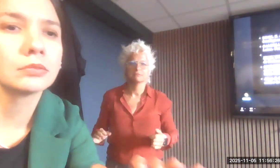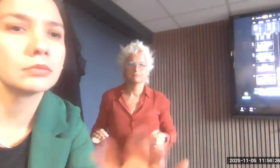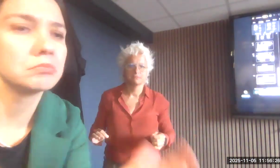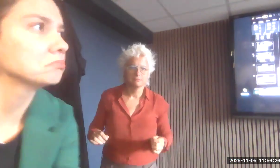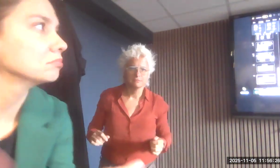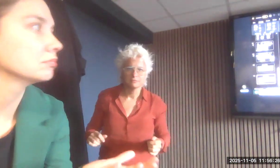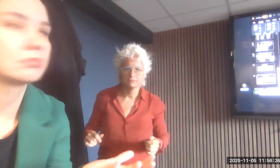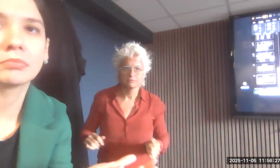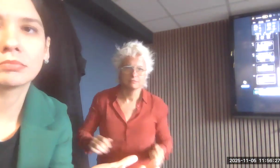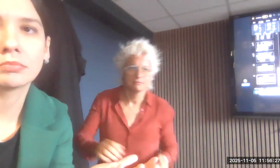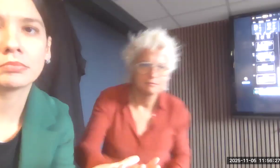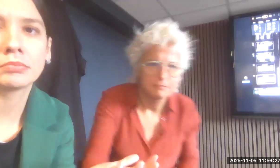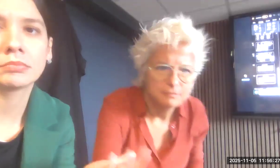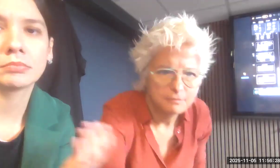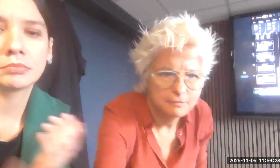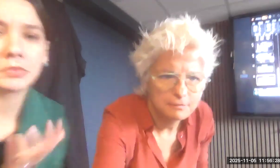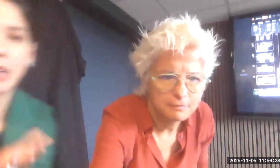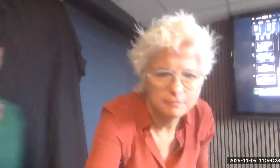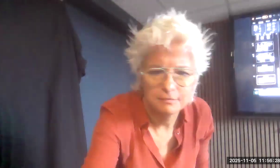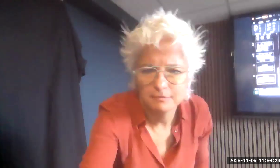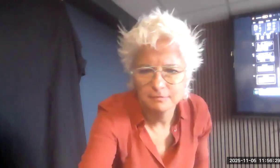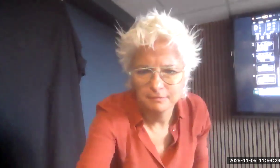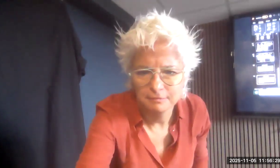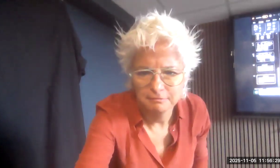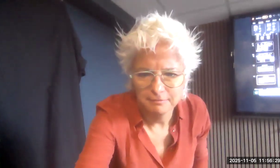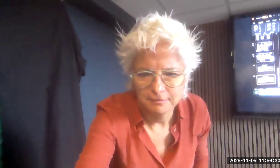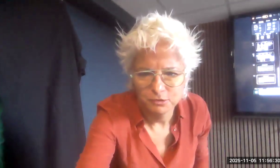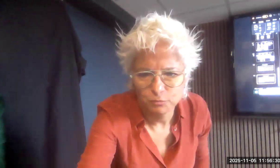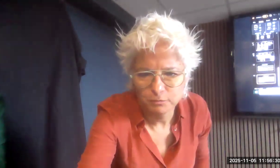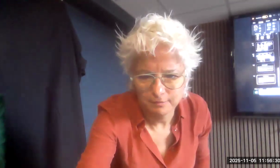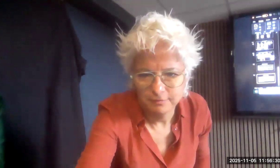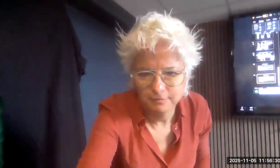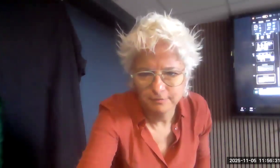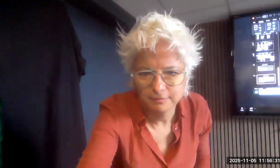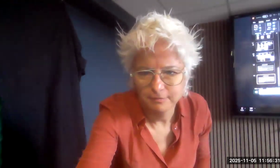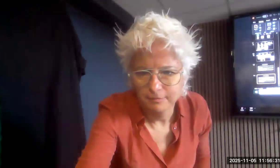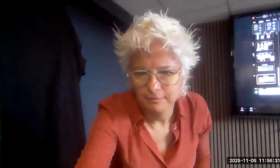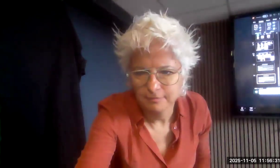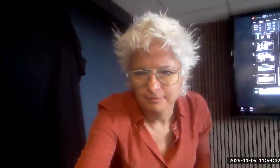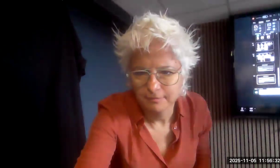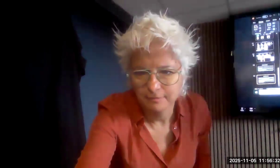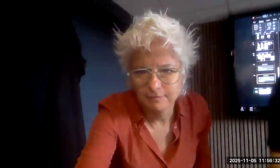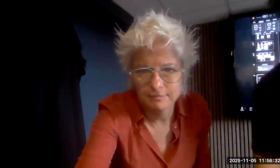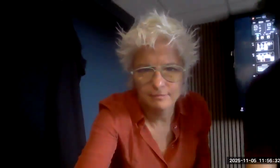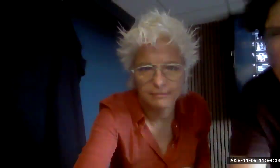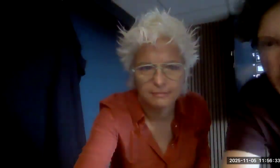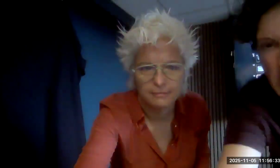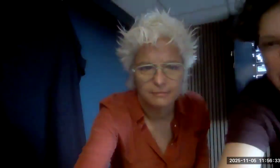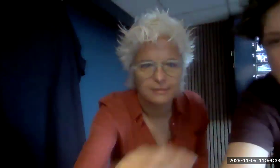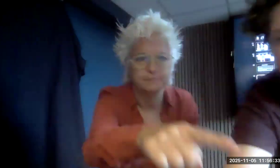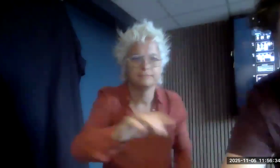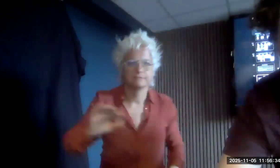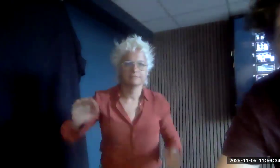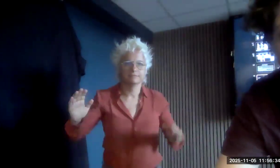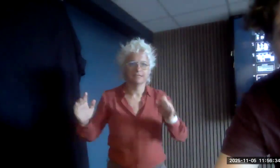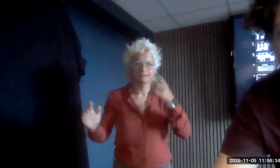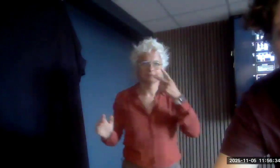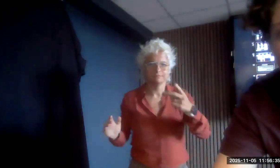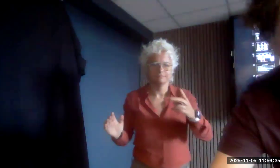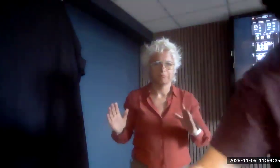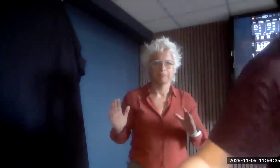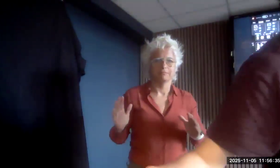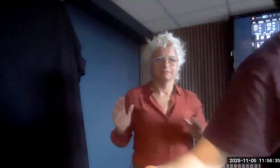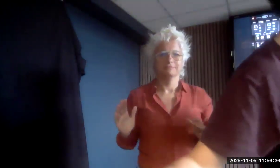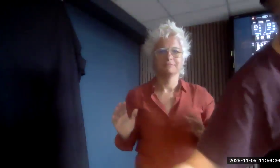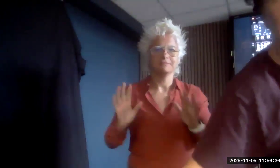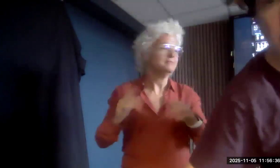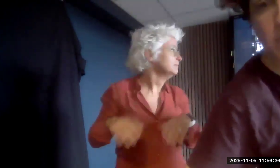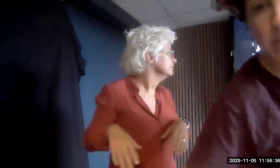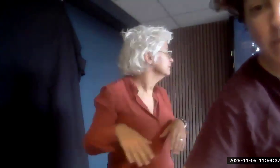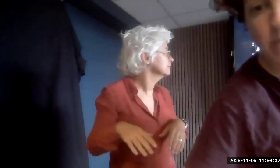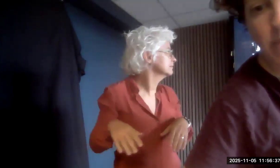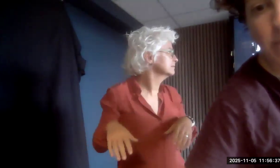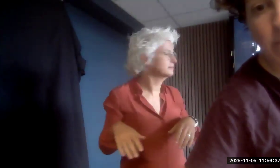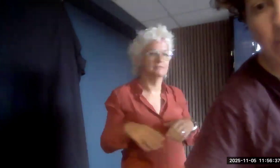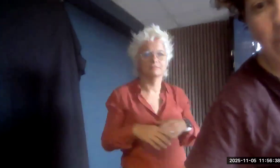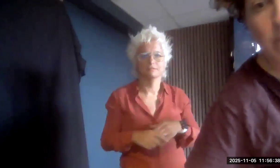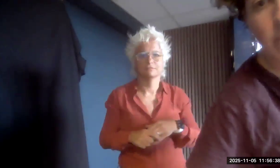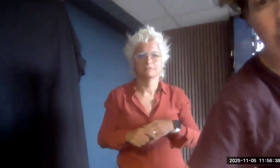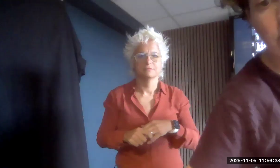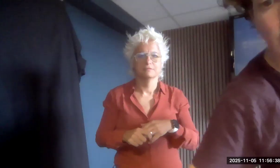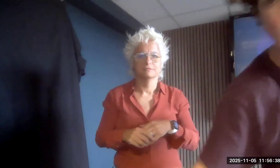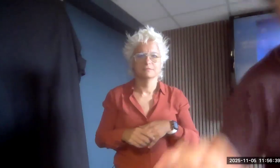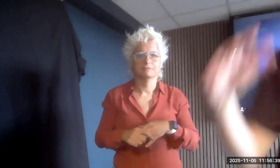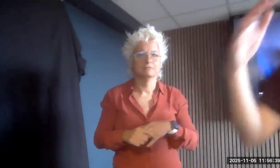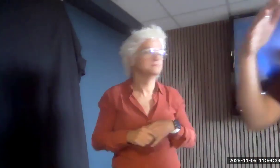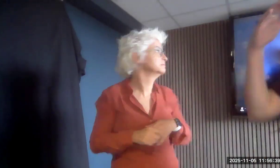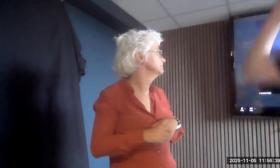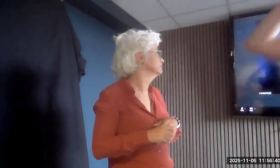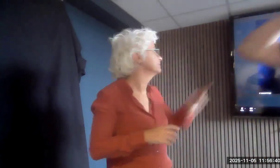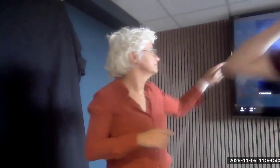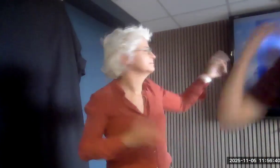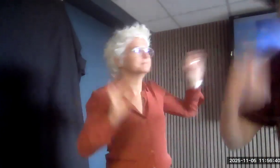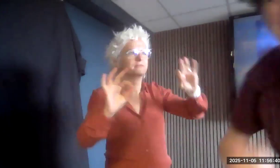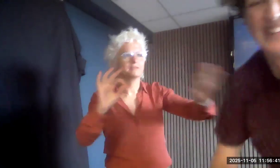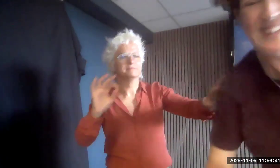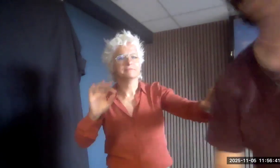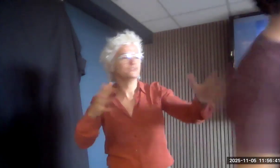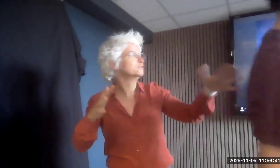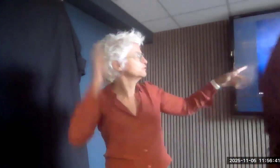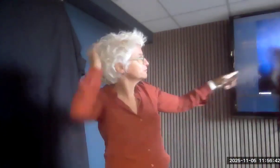Do we need to pin me?